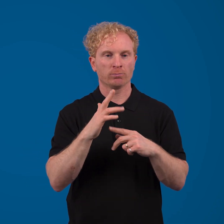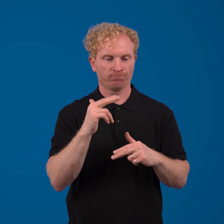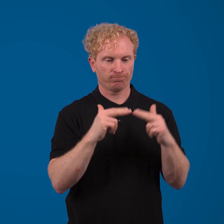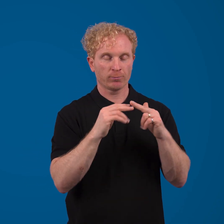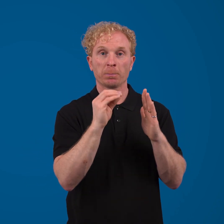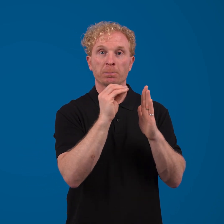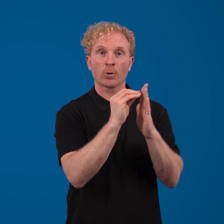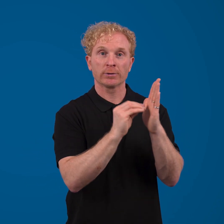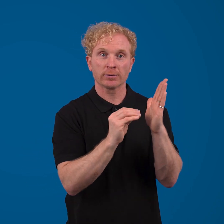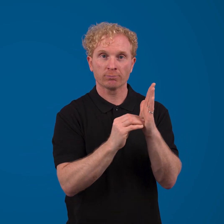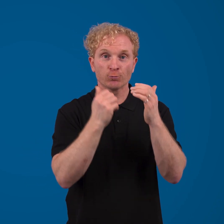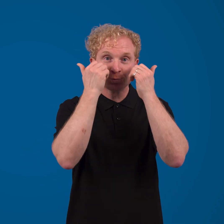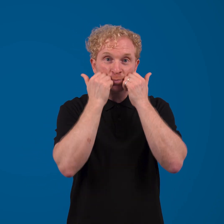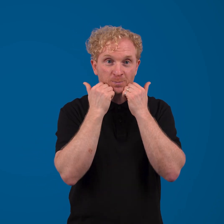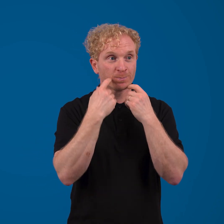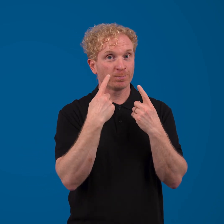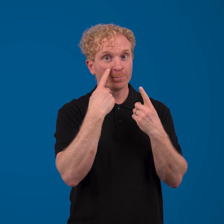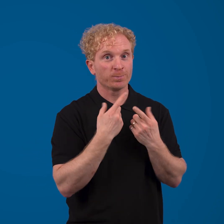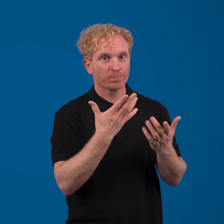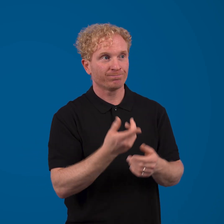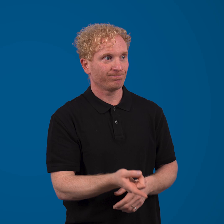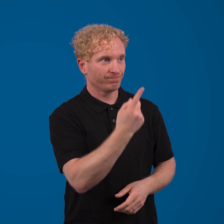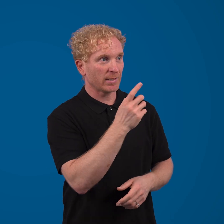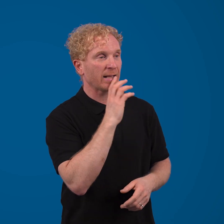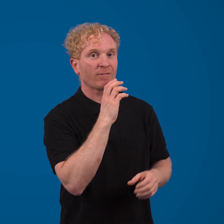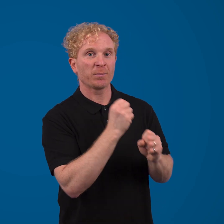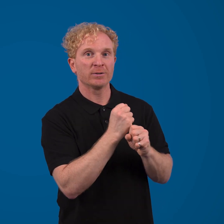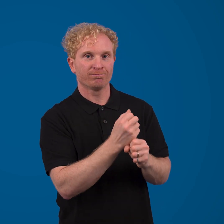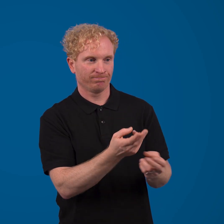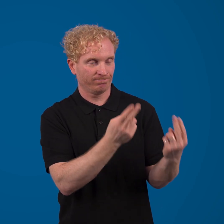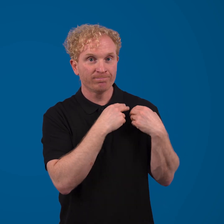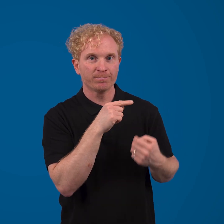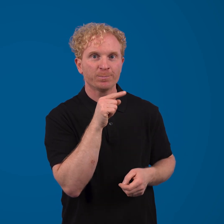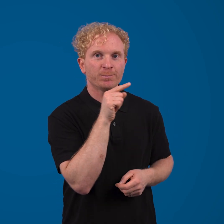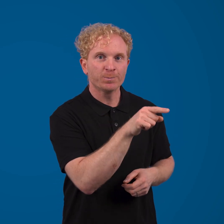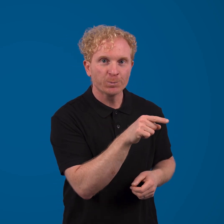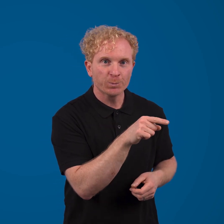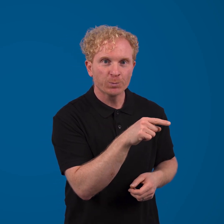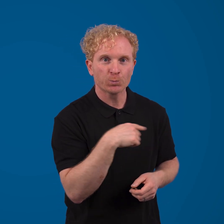to building policy evidence and holding governments to account.